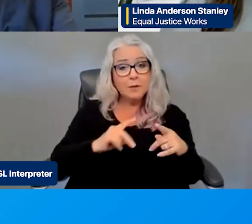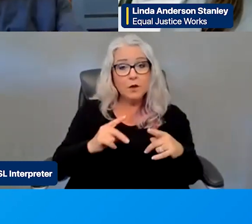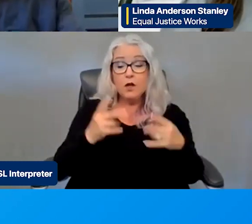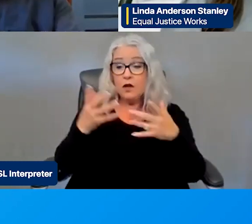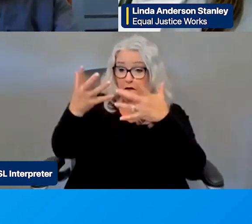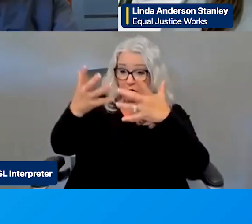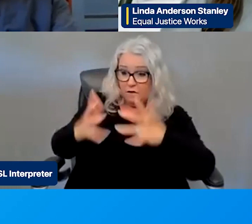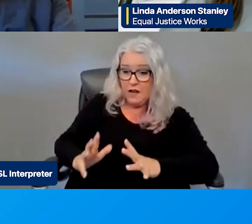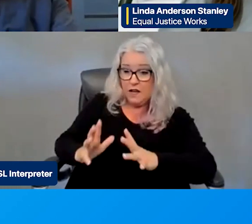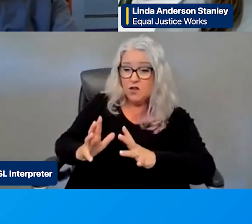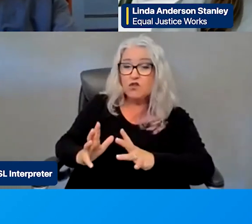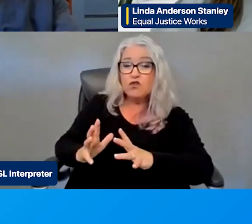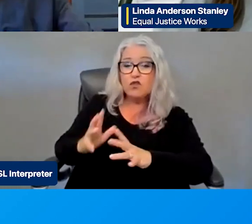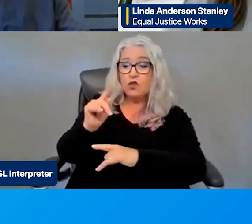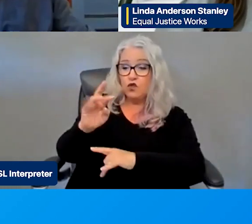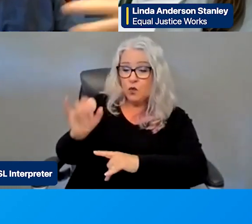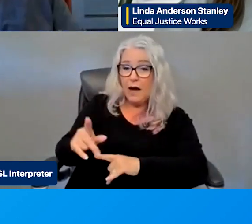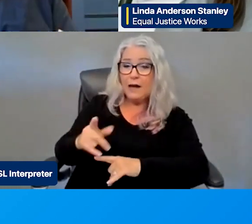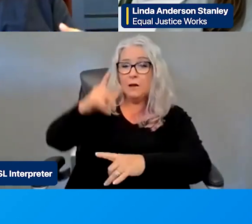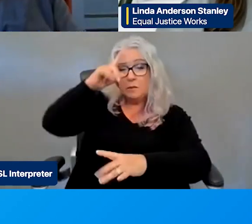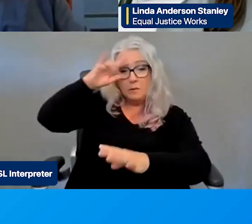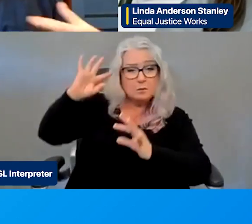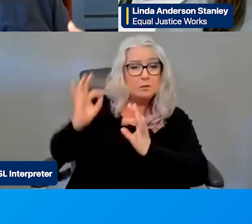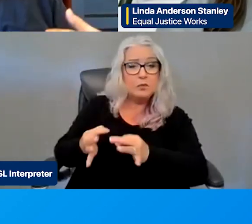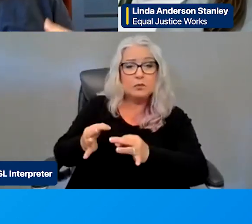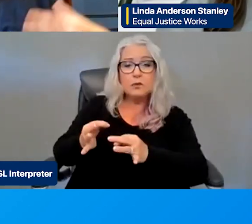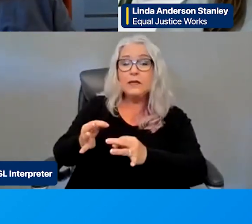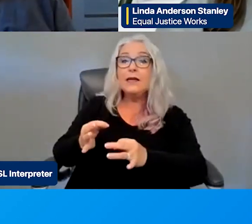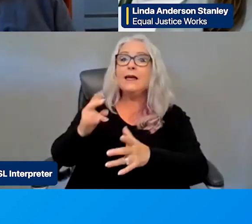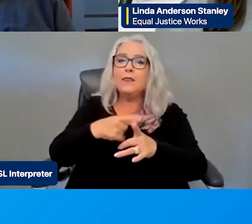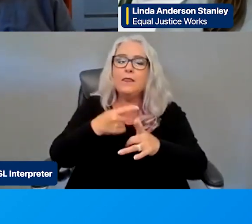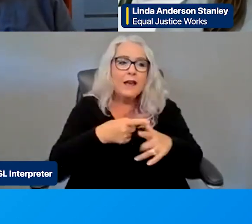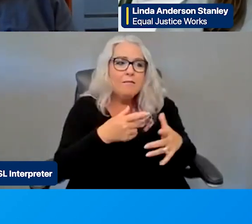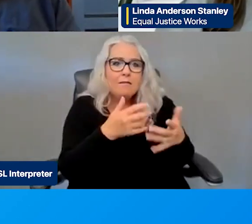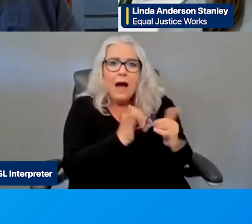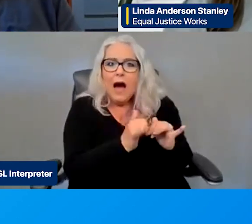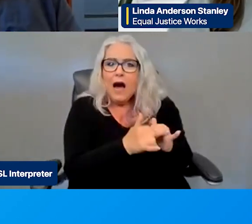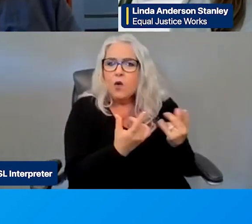determined, yes, you got to do this. Then it was down to discussion and agreements about how that would take place.